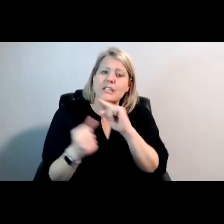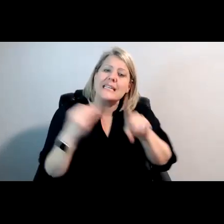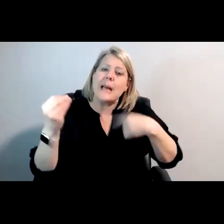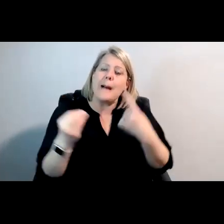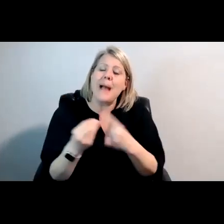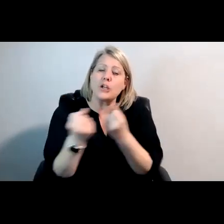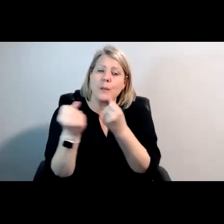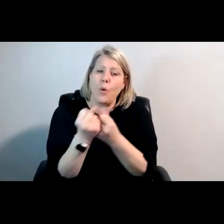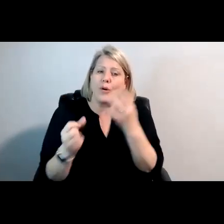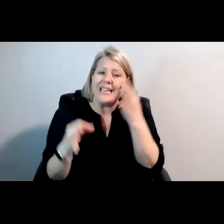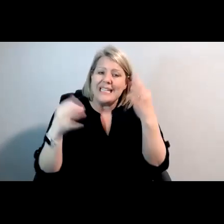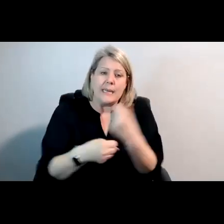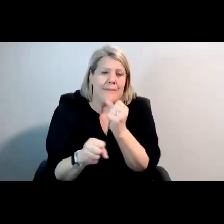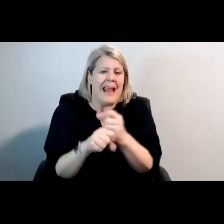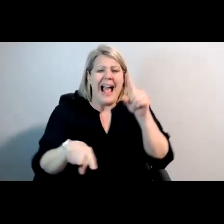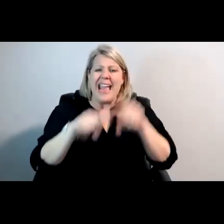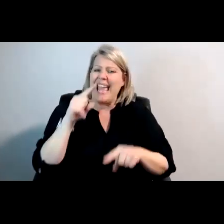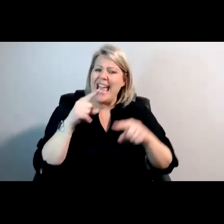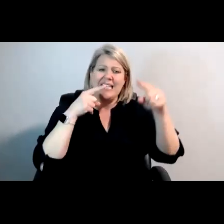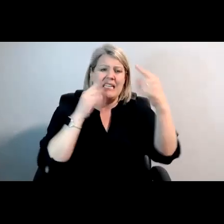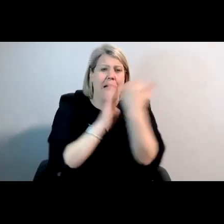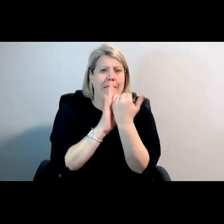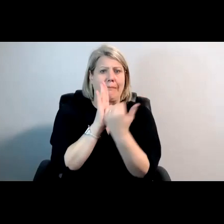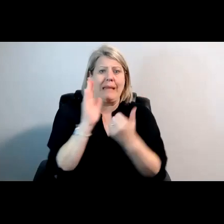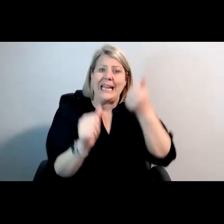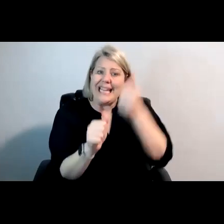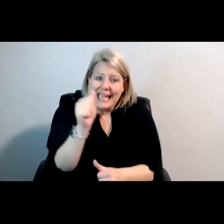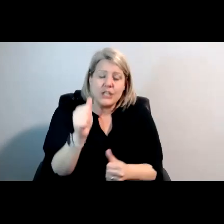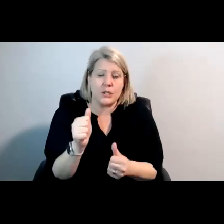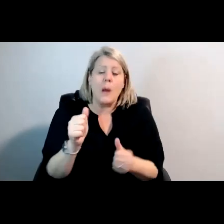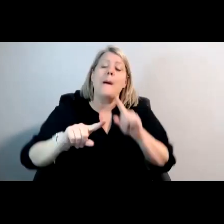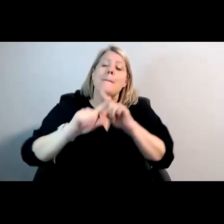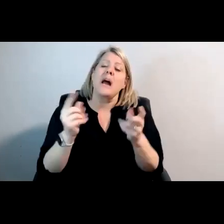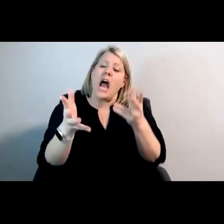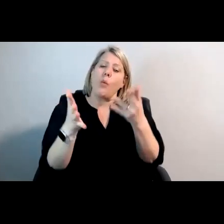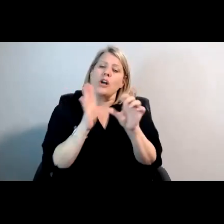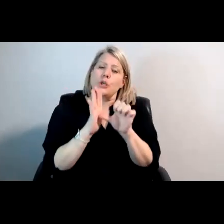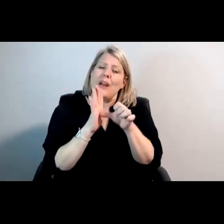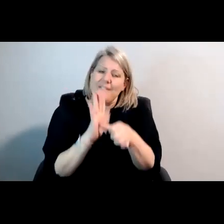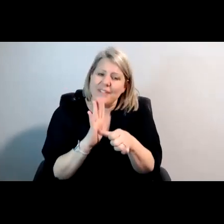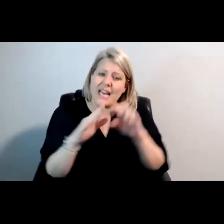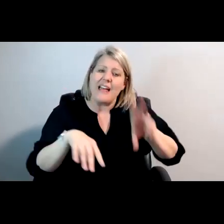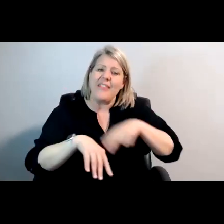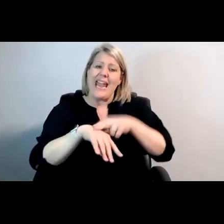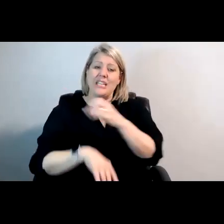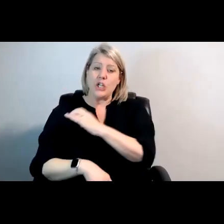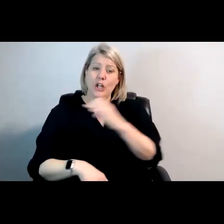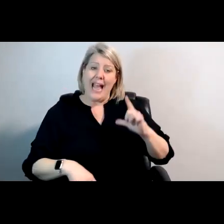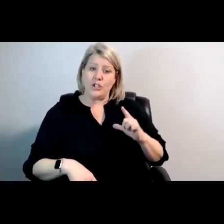And we don't, I don't have a time to go through all of these, but I do want to just highlight that the national council on disability has really elevated